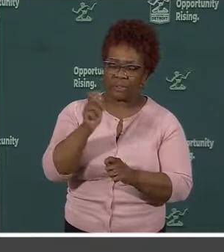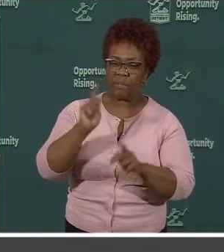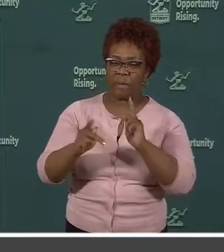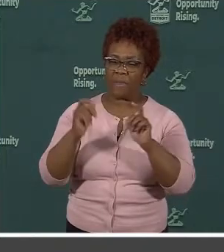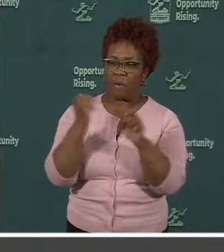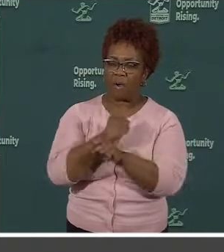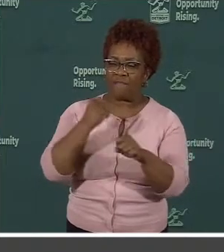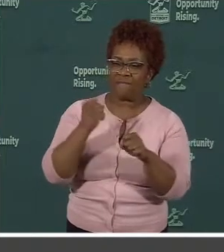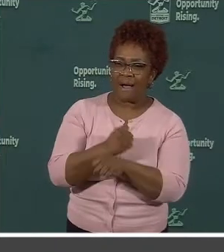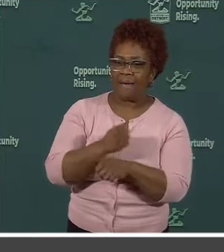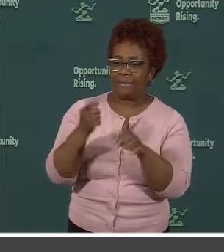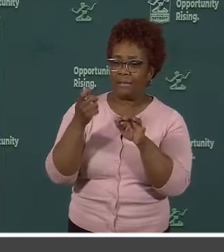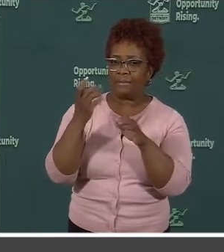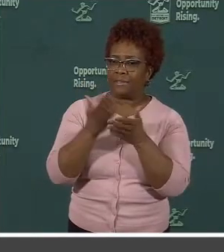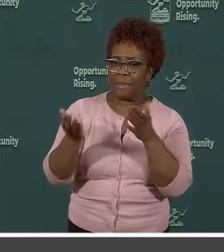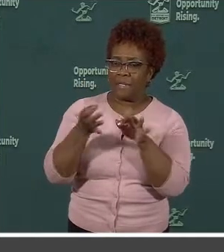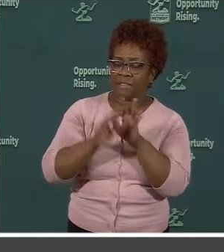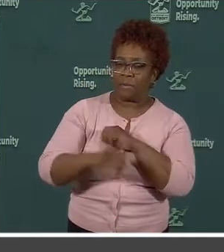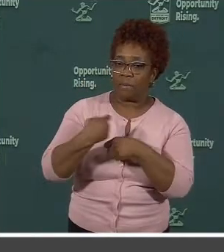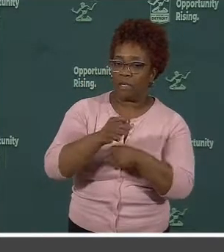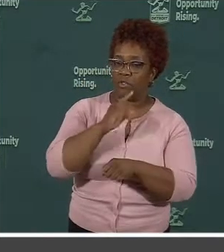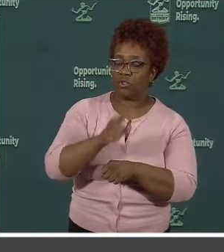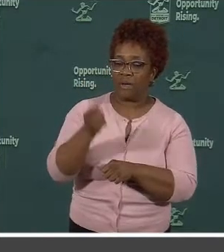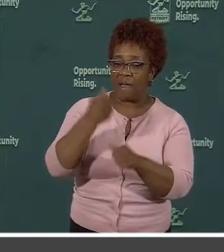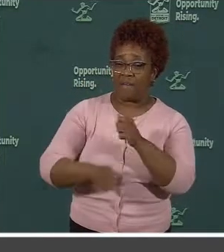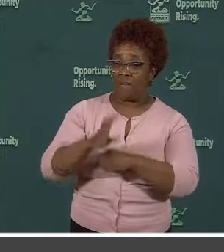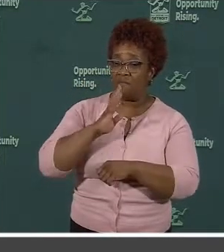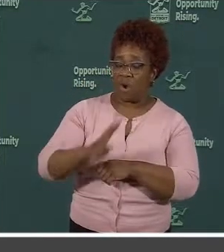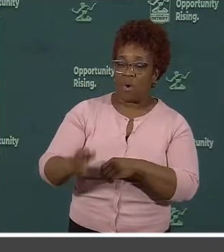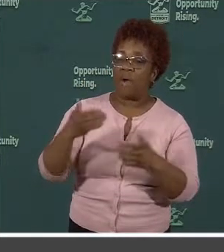IN THIS CITY HAS QUALITY PRE-K BUT I'M CONFIDENT WE'RE GOING